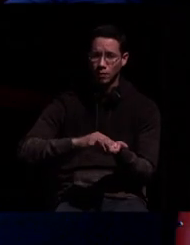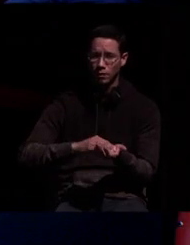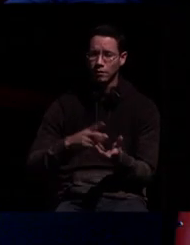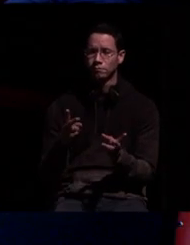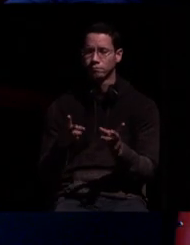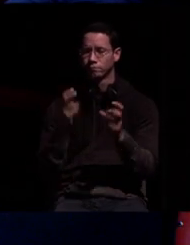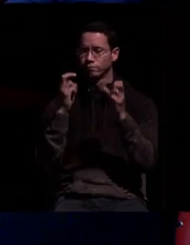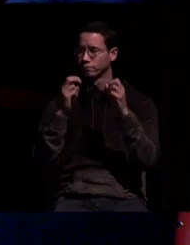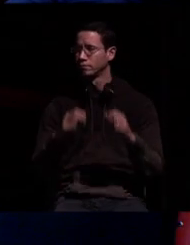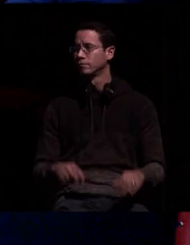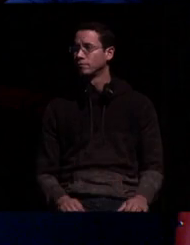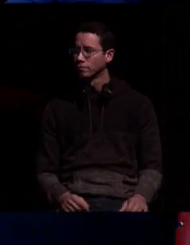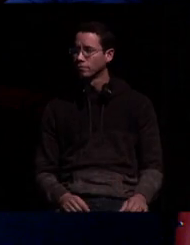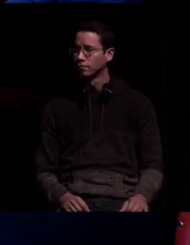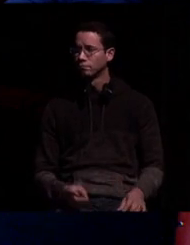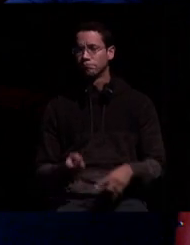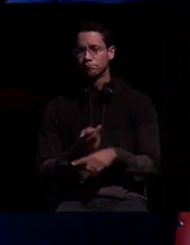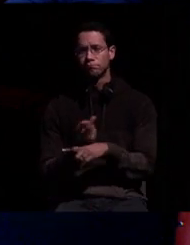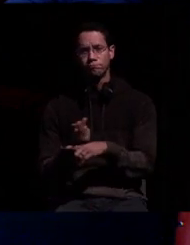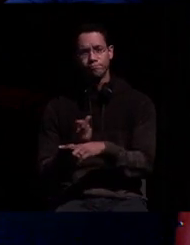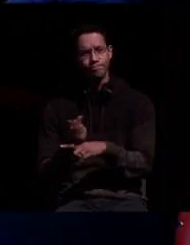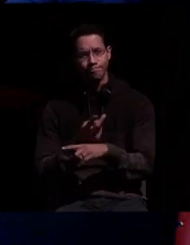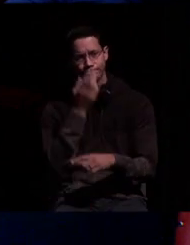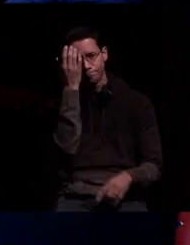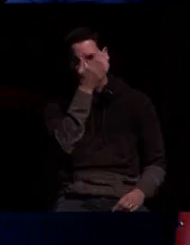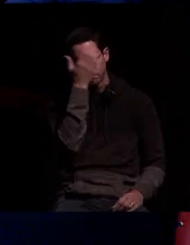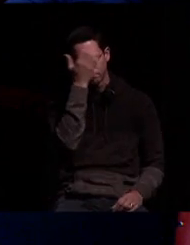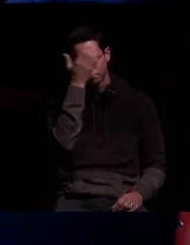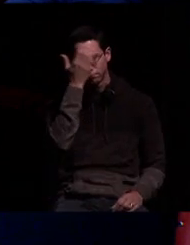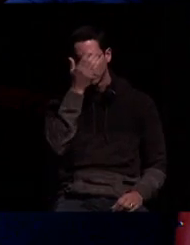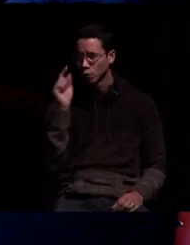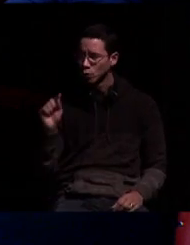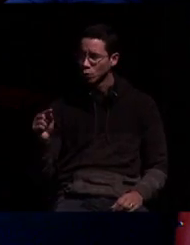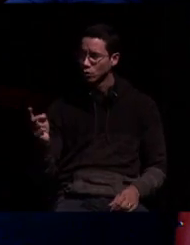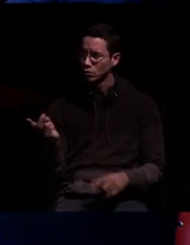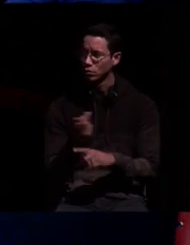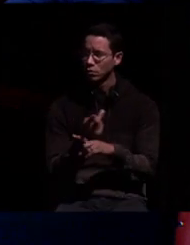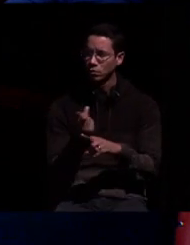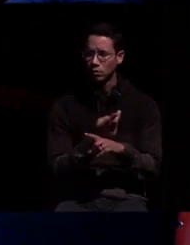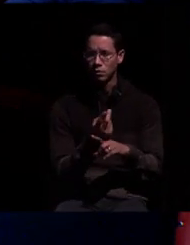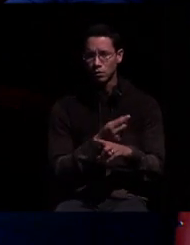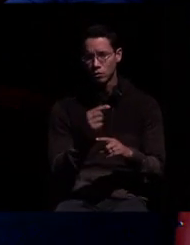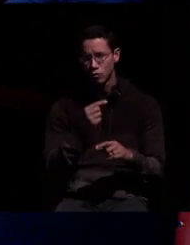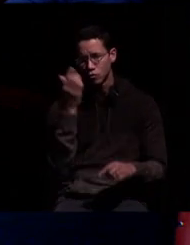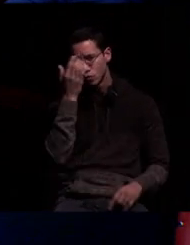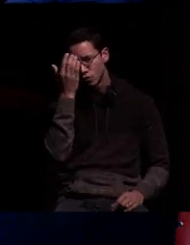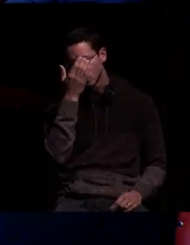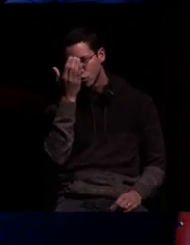I was looking for something I couldn’t see and what I was looking for was invisibility.